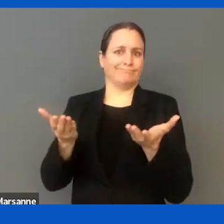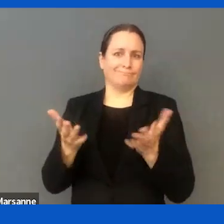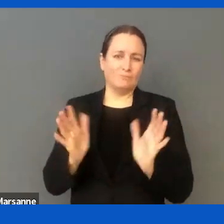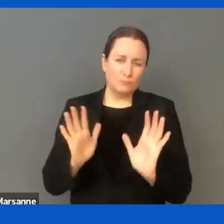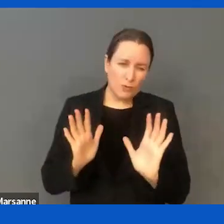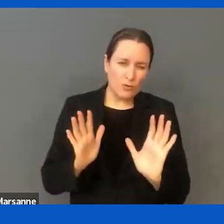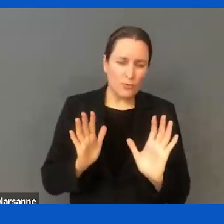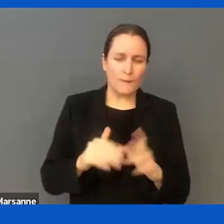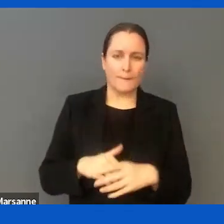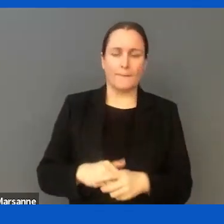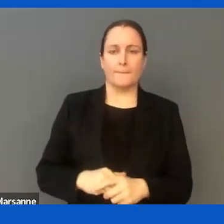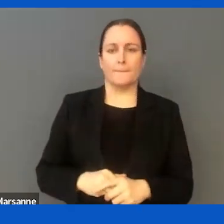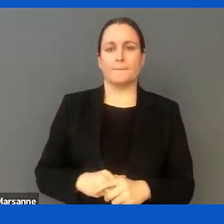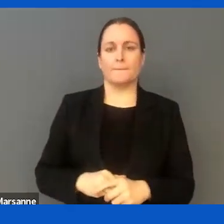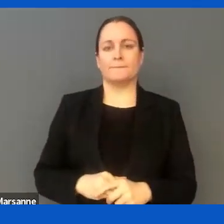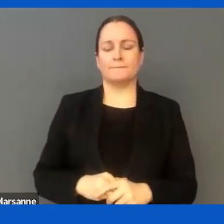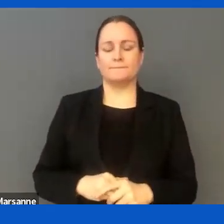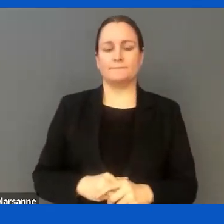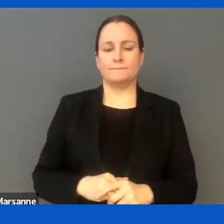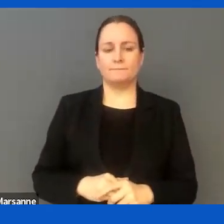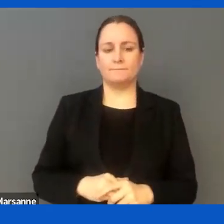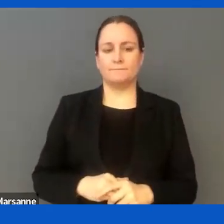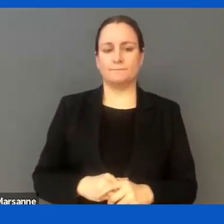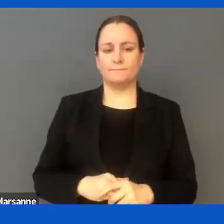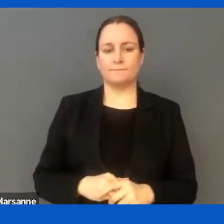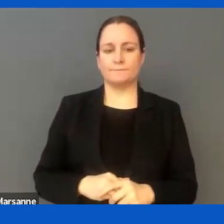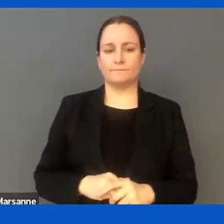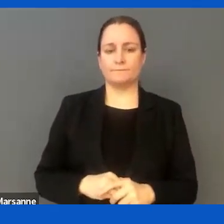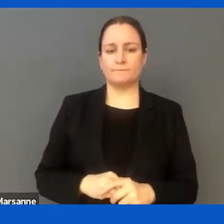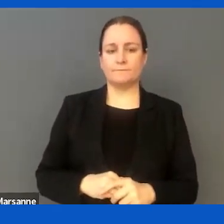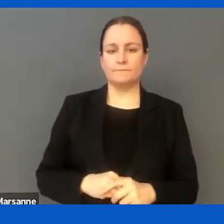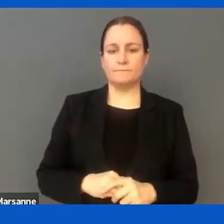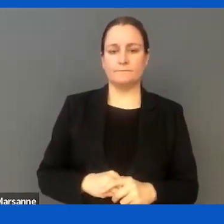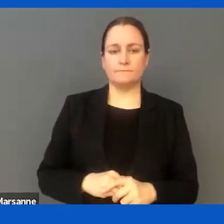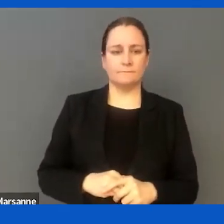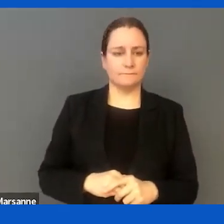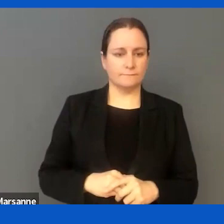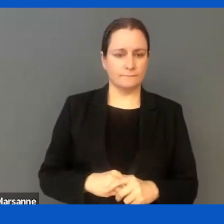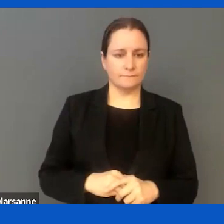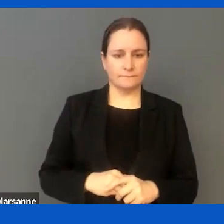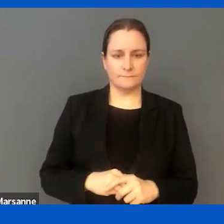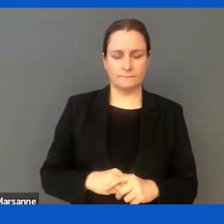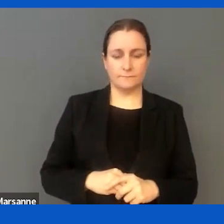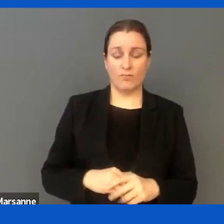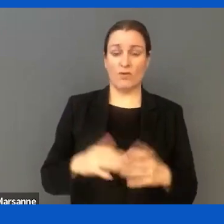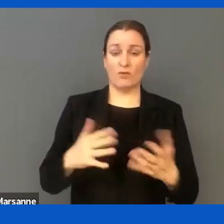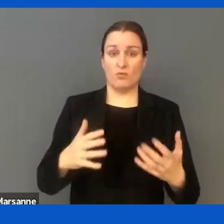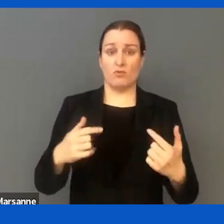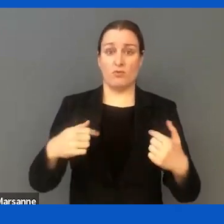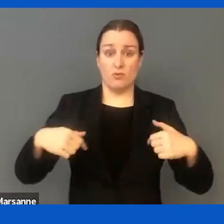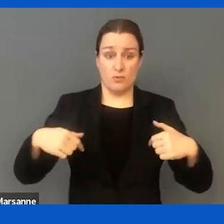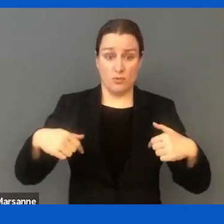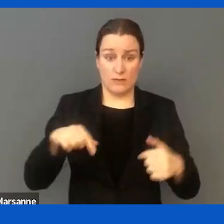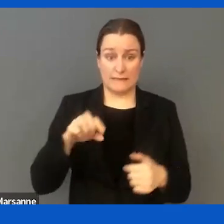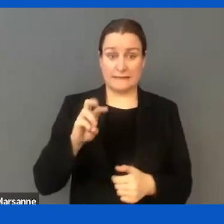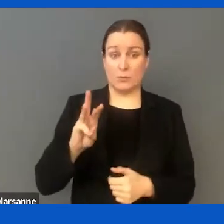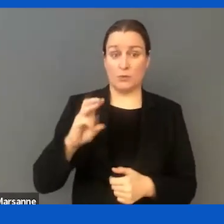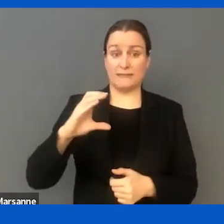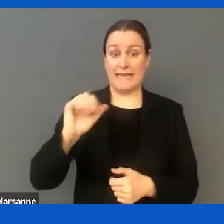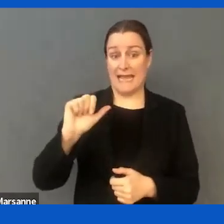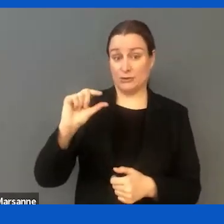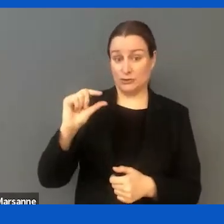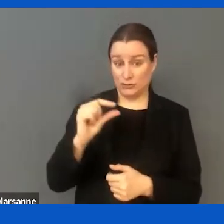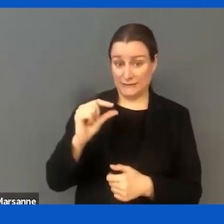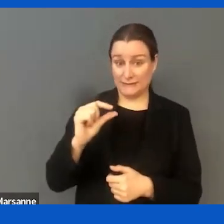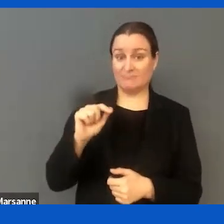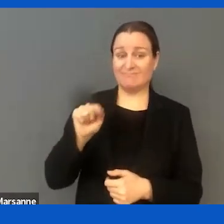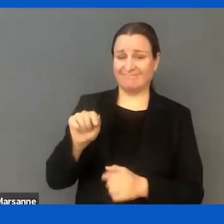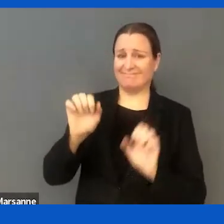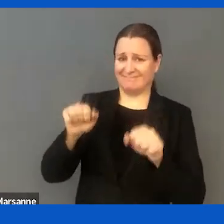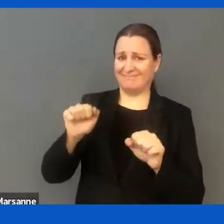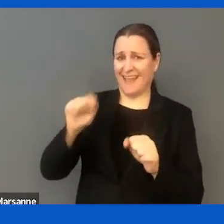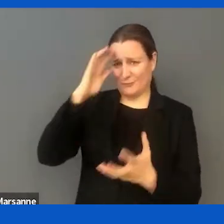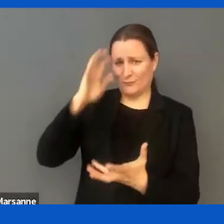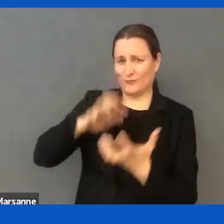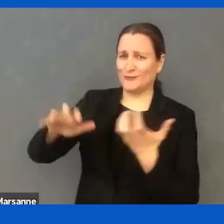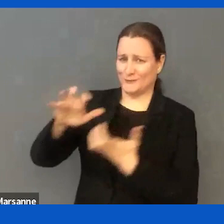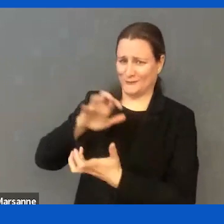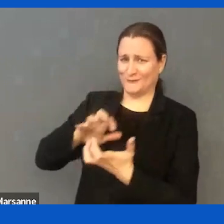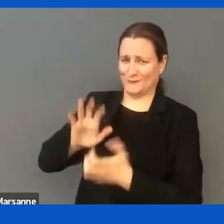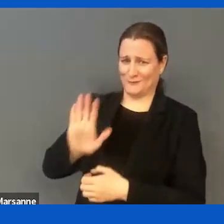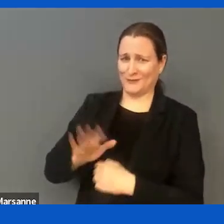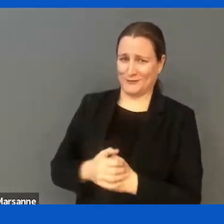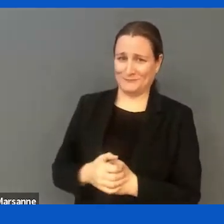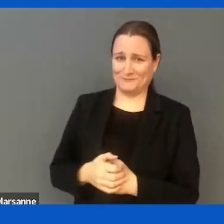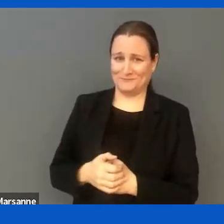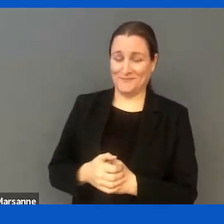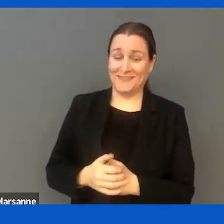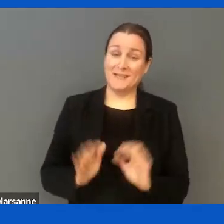A couple of things firstly, I would, you know -- our value is simple at Hassel Inclusion. We